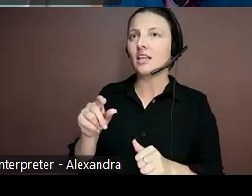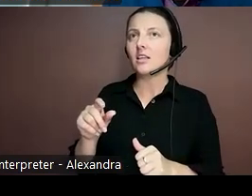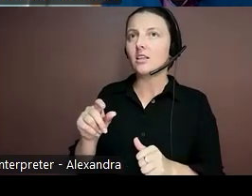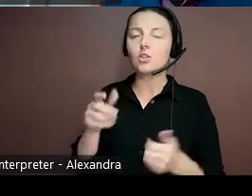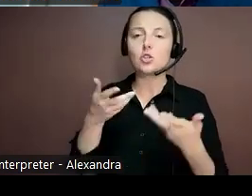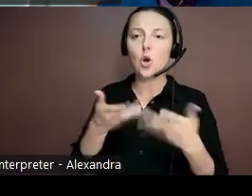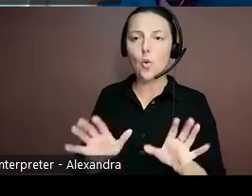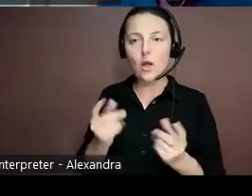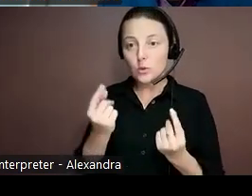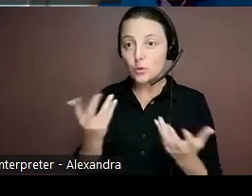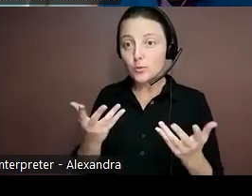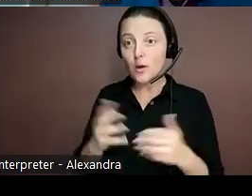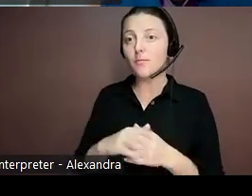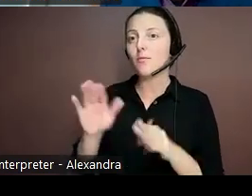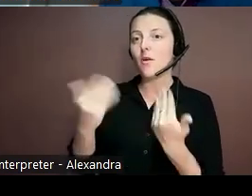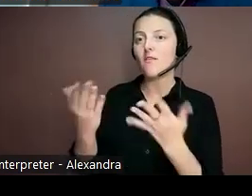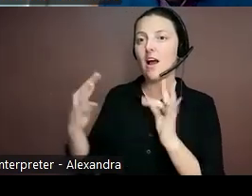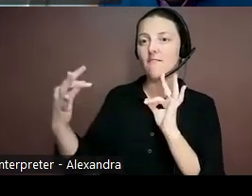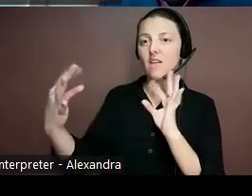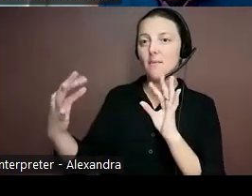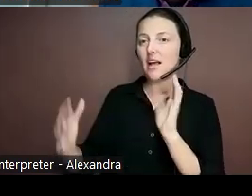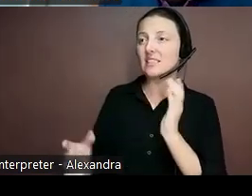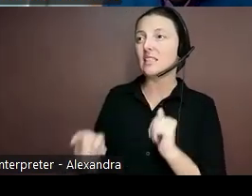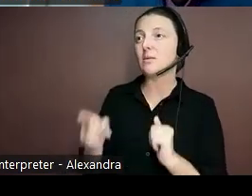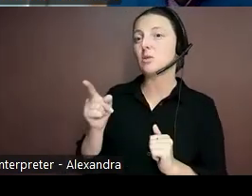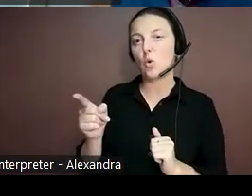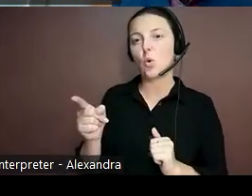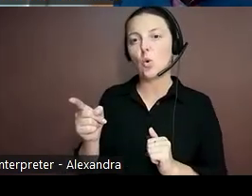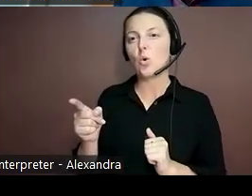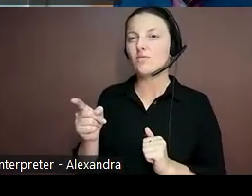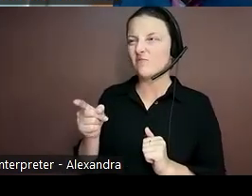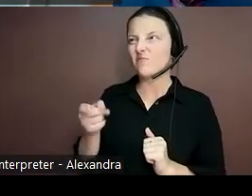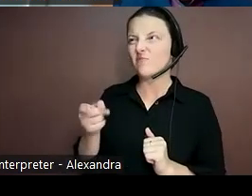know like provide feedback in a way that chips away at anybody's confidence. So what we found